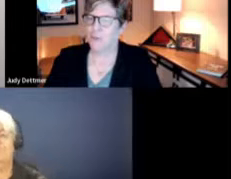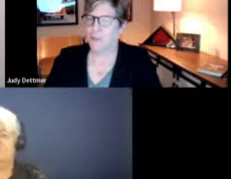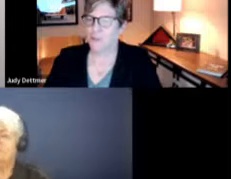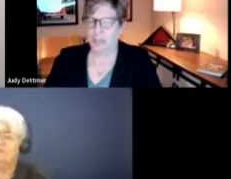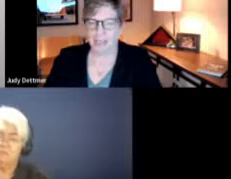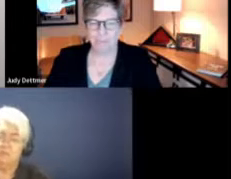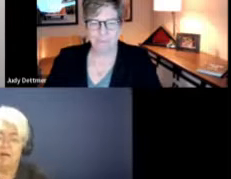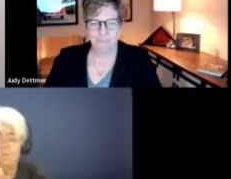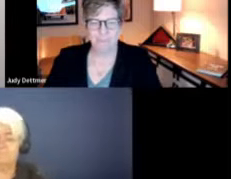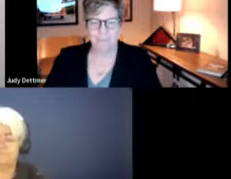over to Jack.